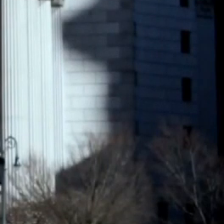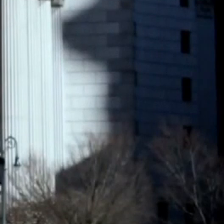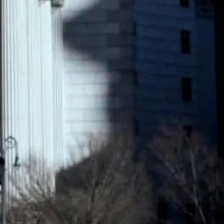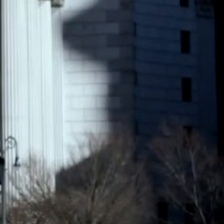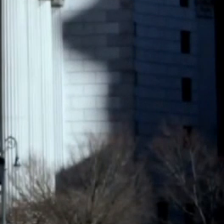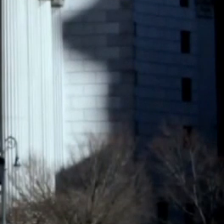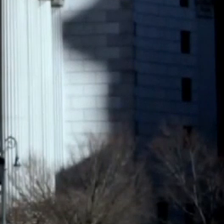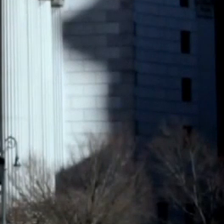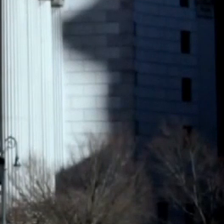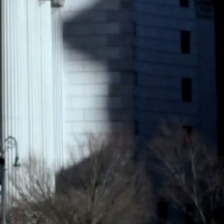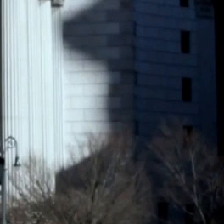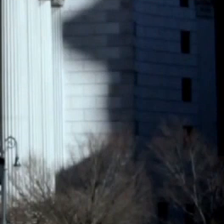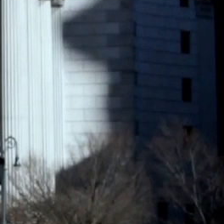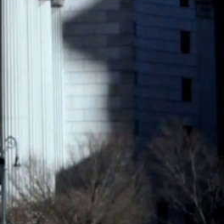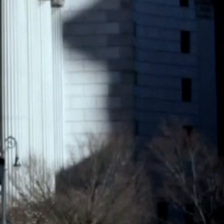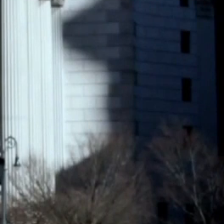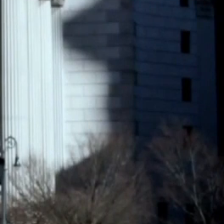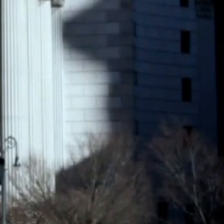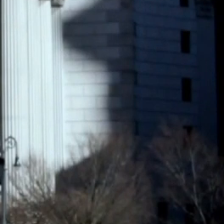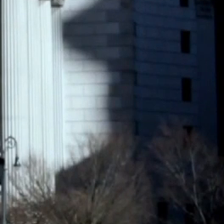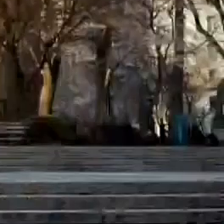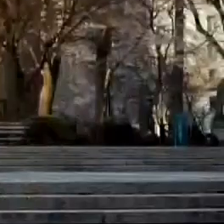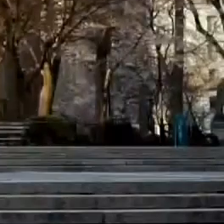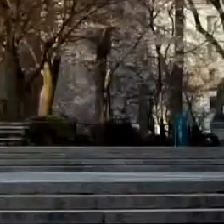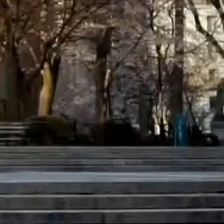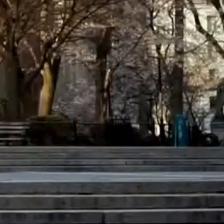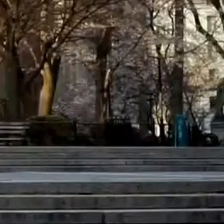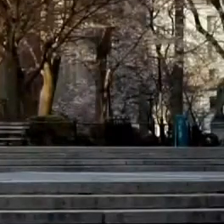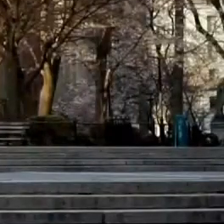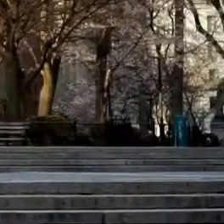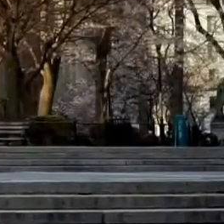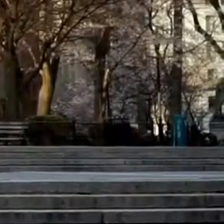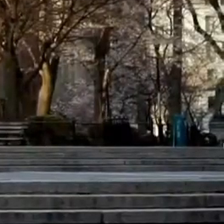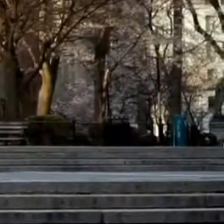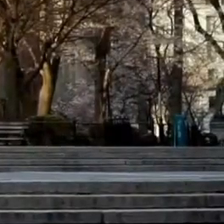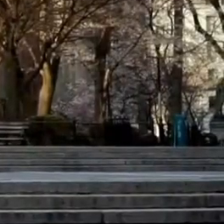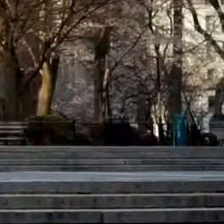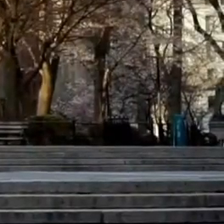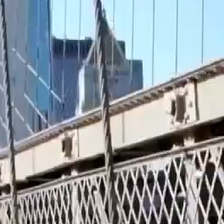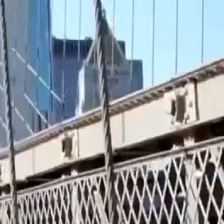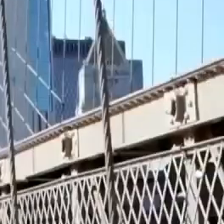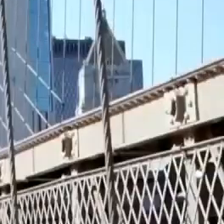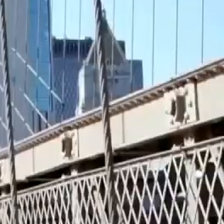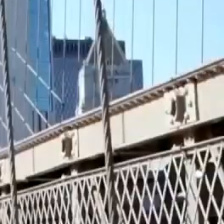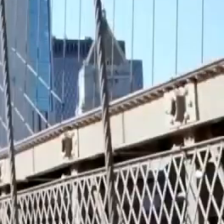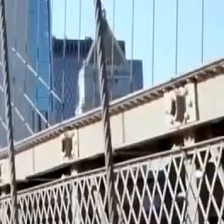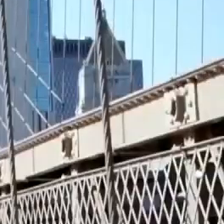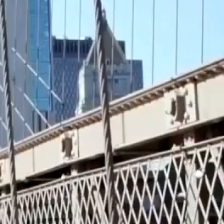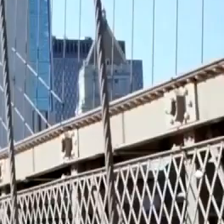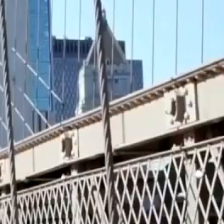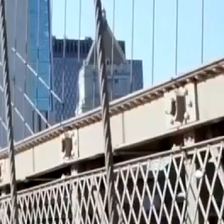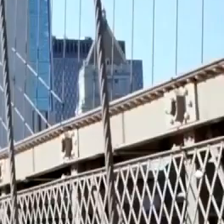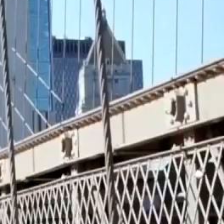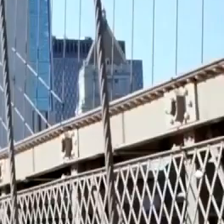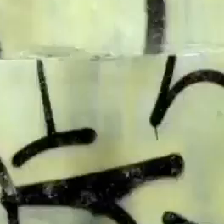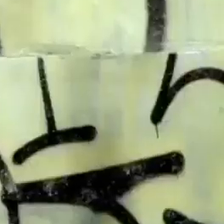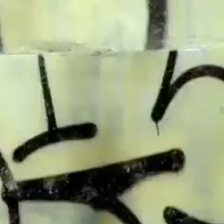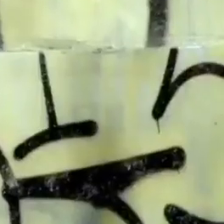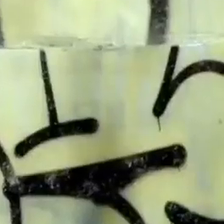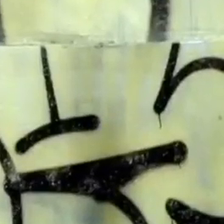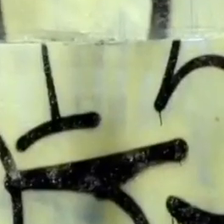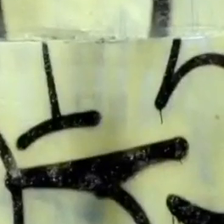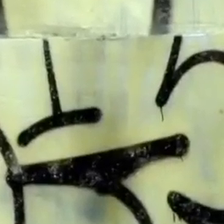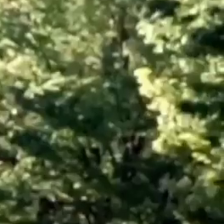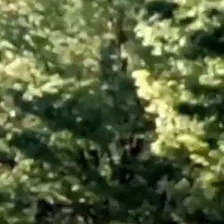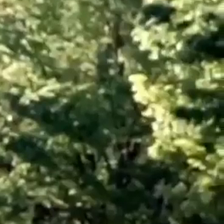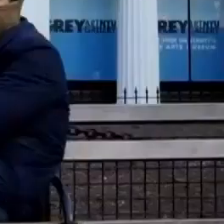NEW YORK LOVES YOU.